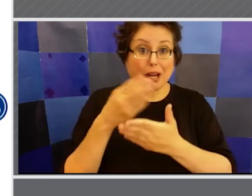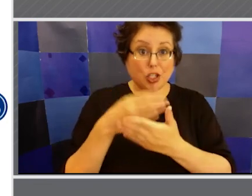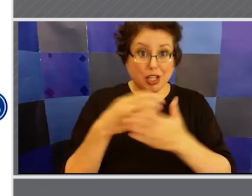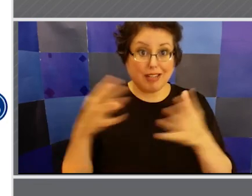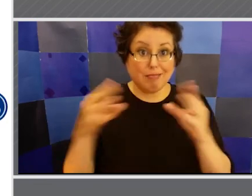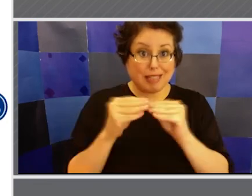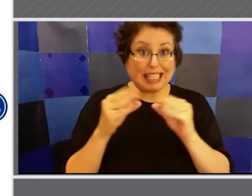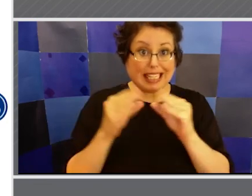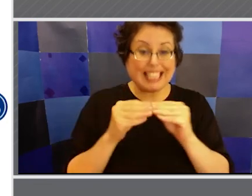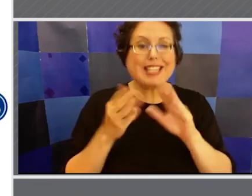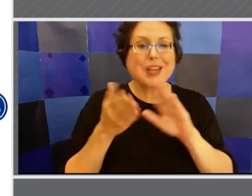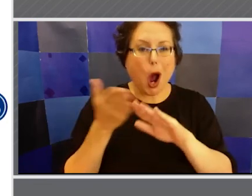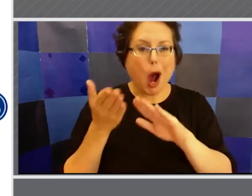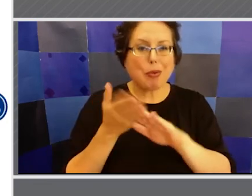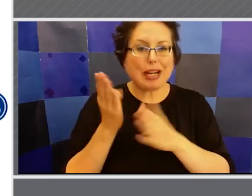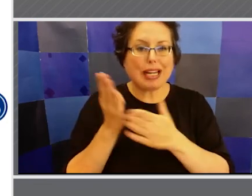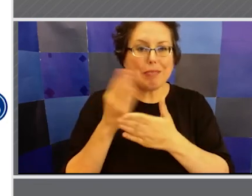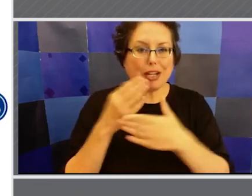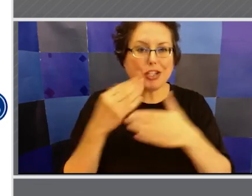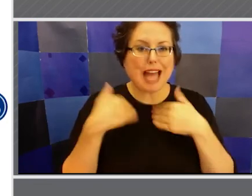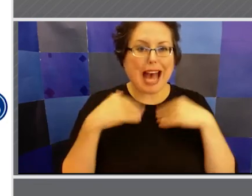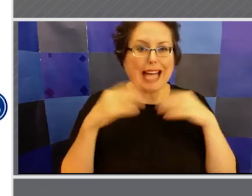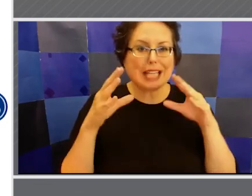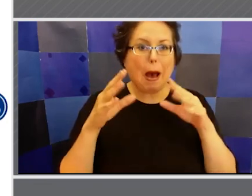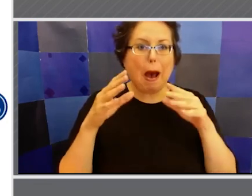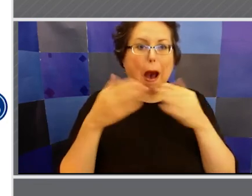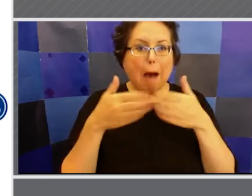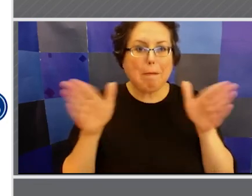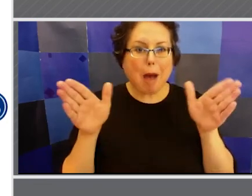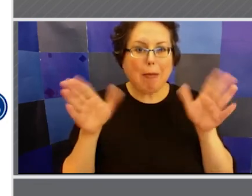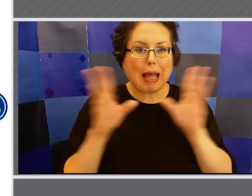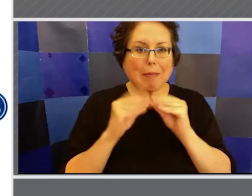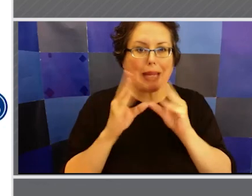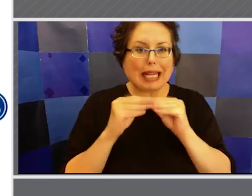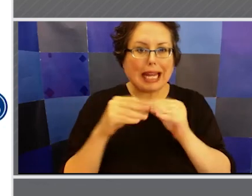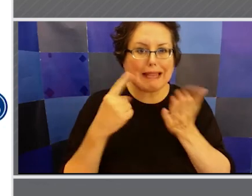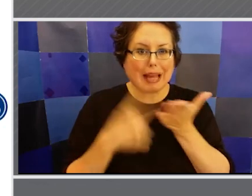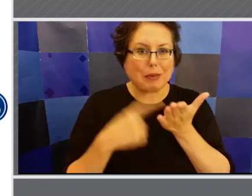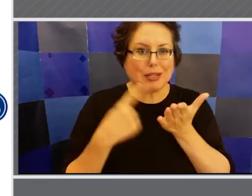the operating budget also has a public meeting, so they're going to be talking through all the stuff we didn't talk about tonight.